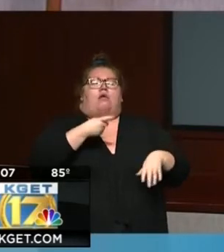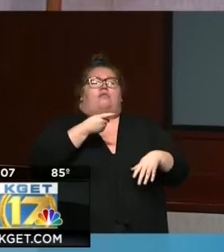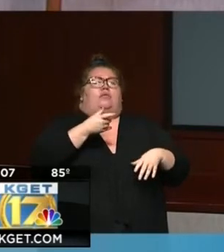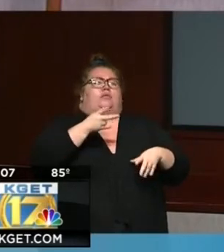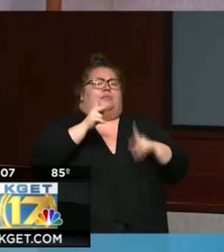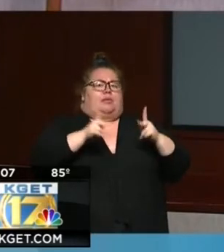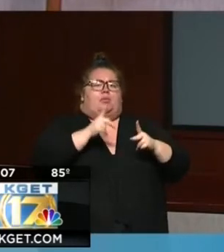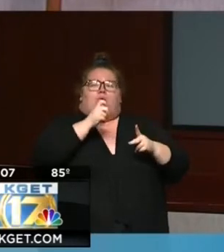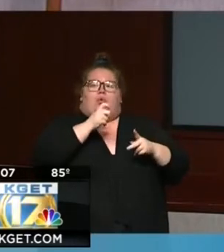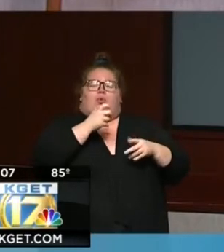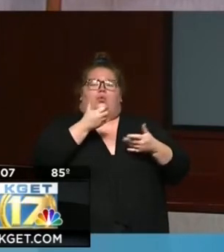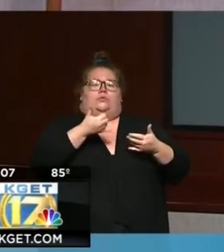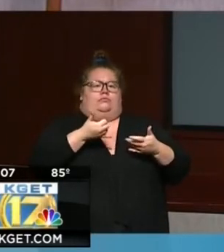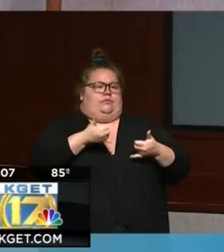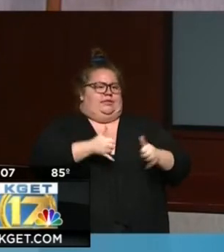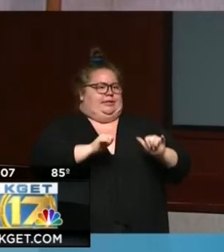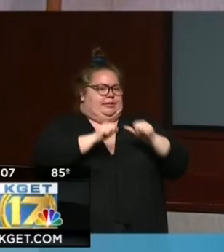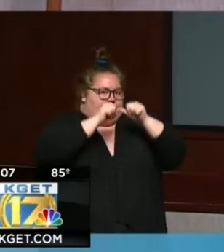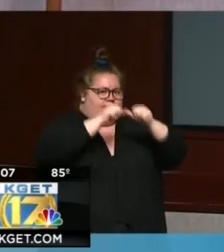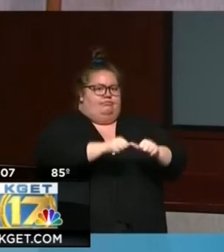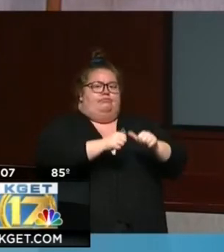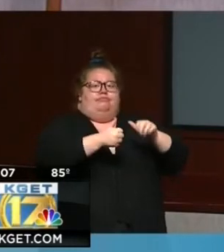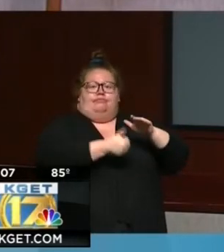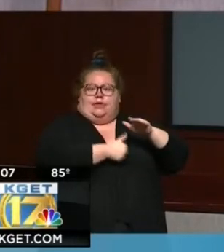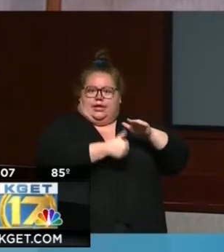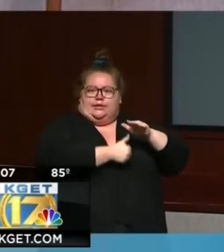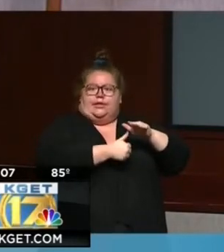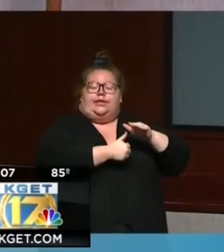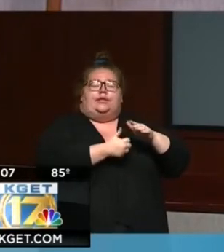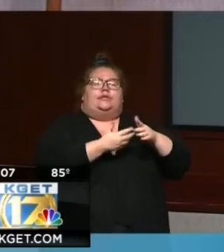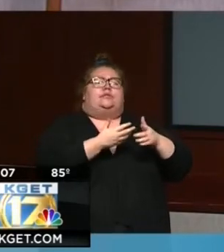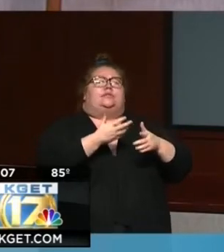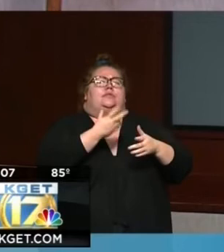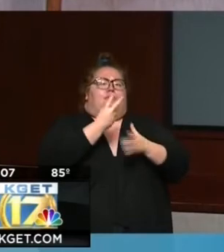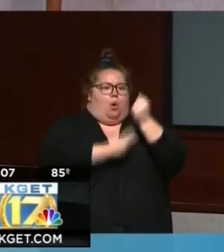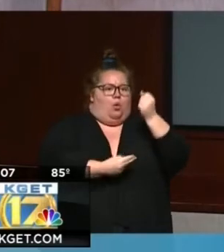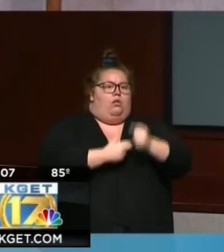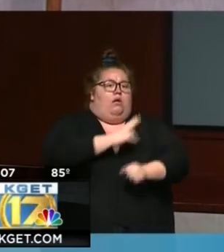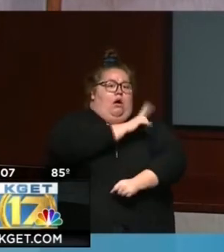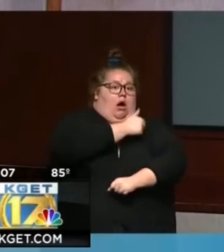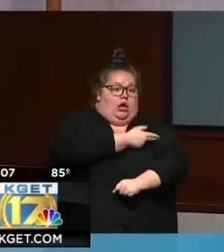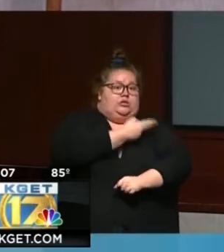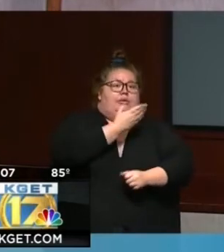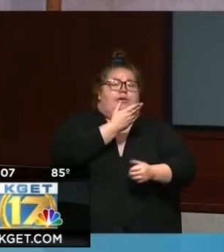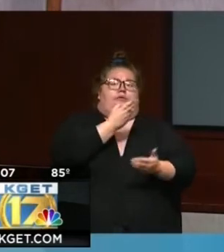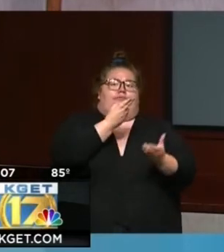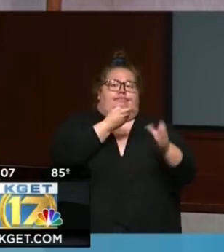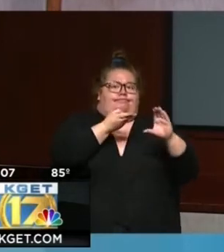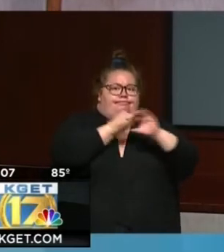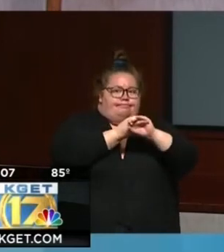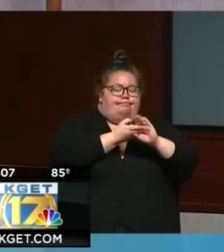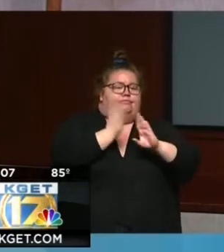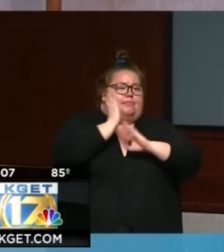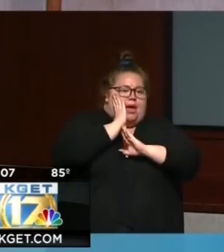ON THE KERN COUNTY PUBLIC HEALTH DASHBOARD REPORTING THE NUMBER HOSPITAL PATIENTS WHO ARE STILL ISOLATED IN THE HOSPITAL.